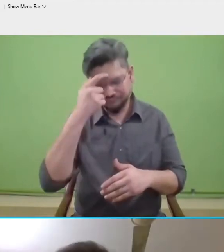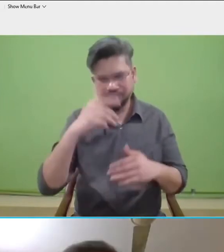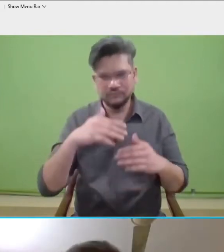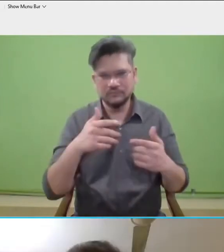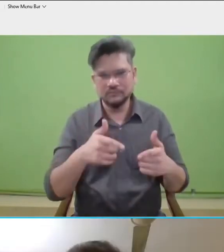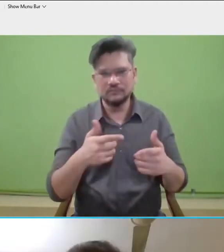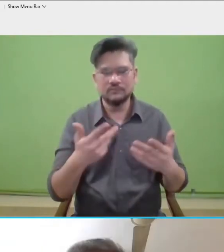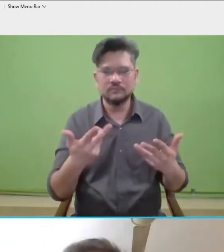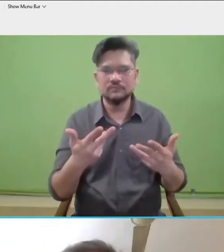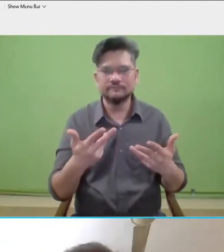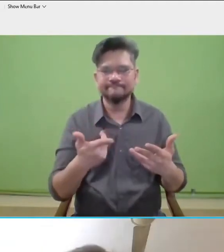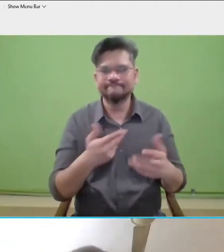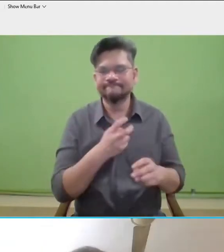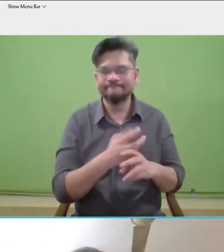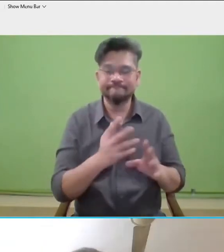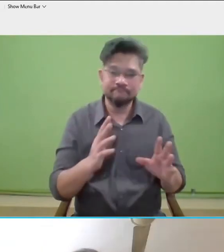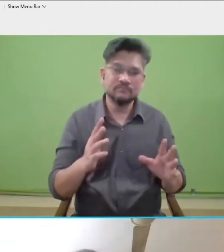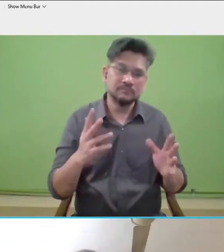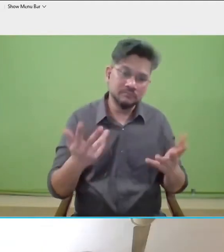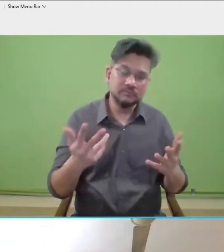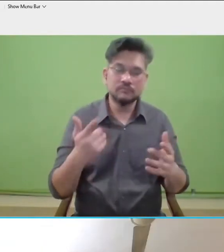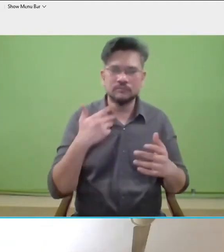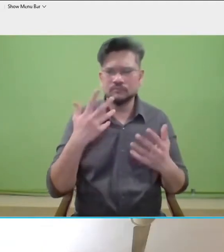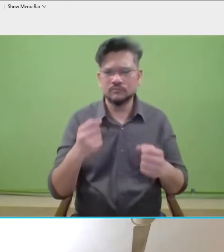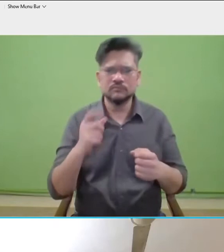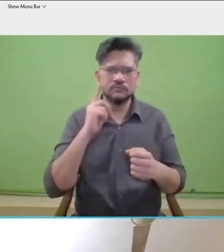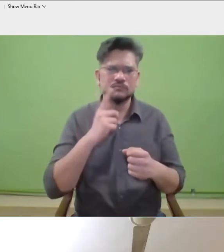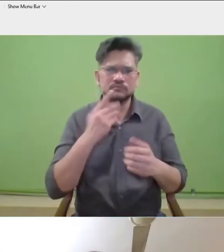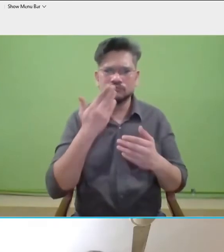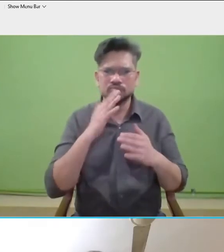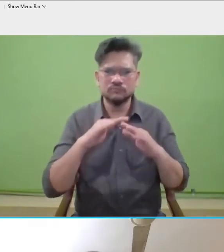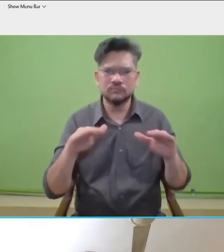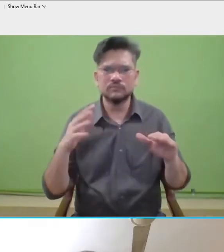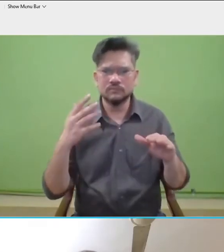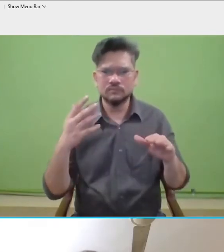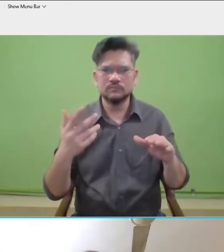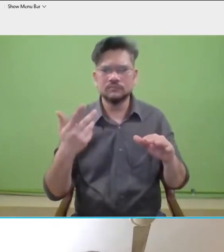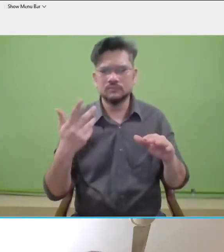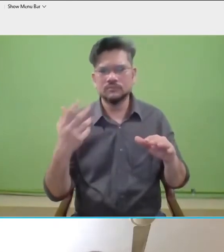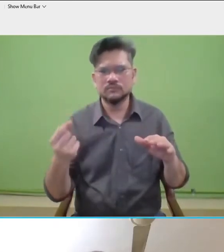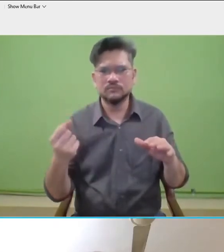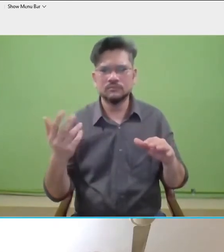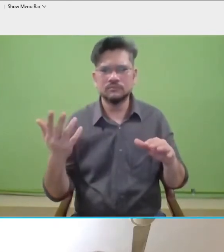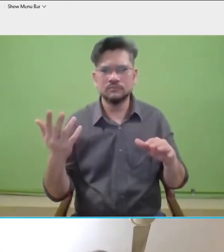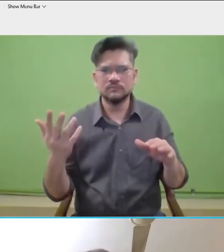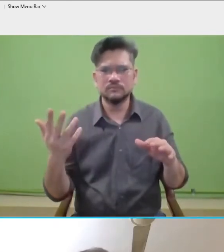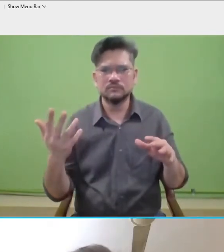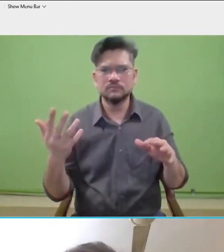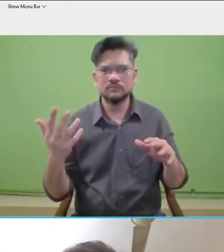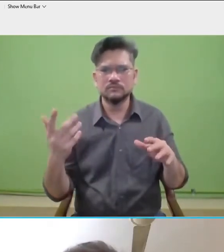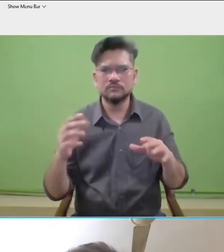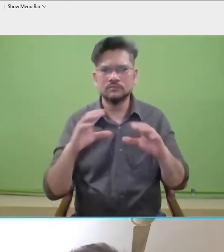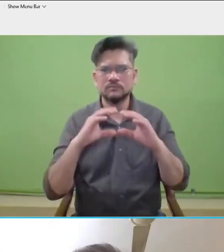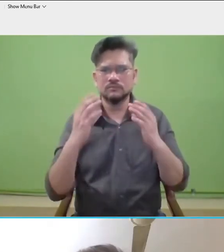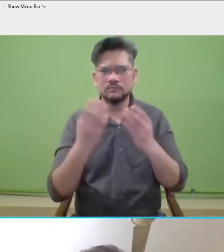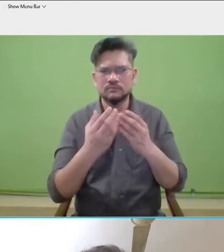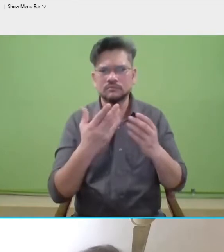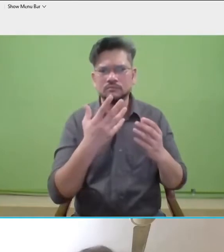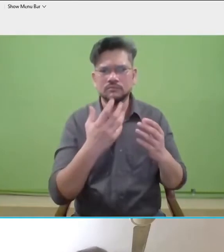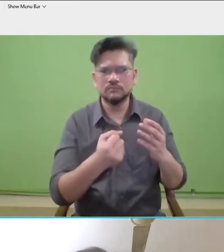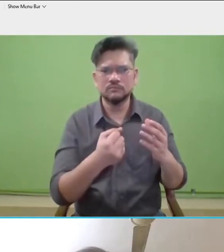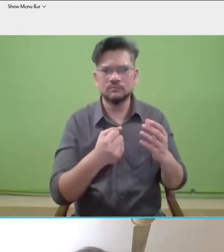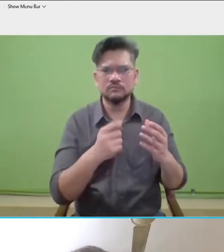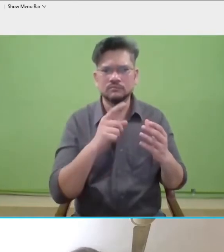Very difficult so there are deaf students who are there in the classroom and they sort of go